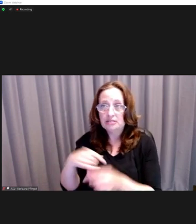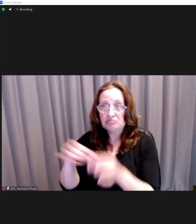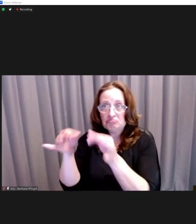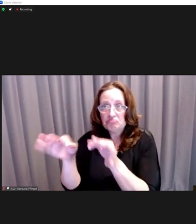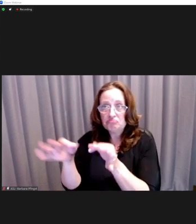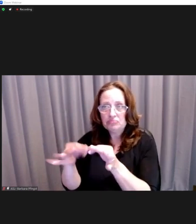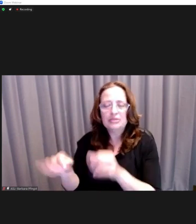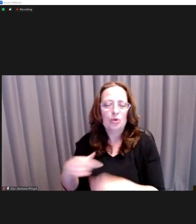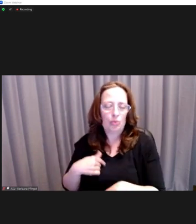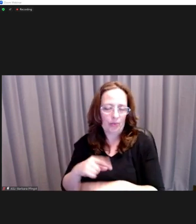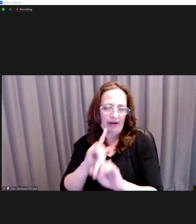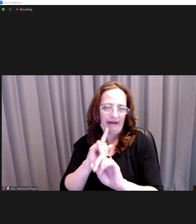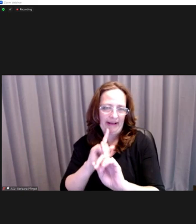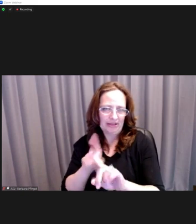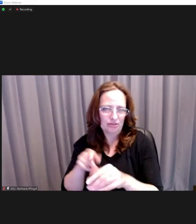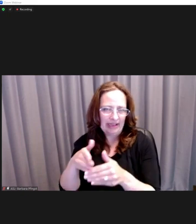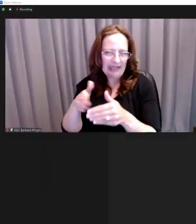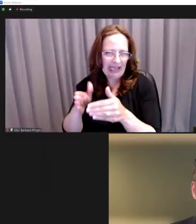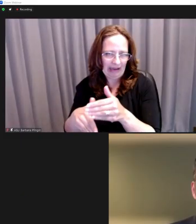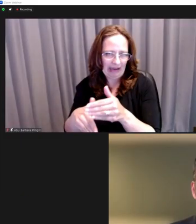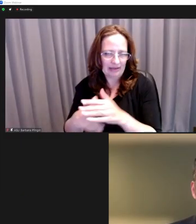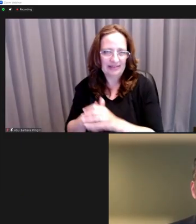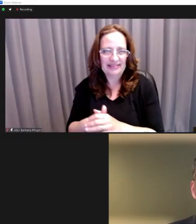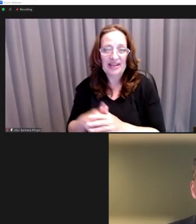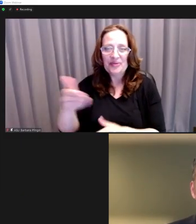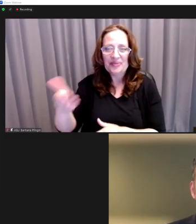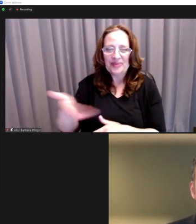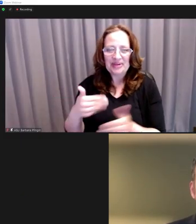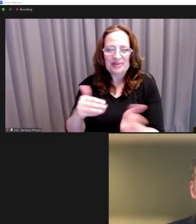Now, please help me welcome Dr. David Friedmann.